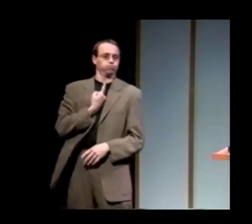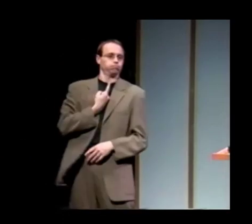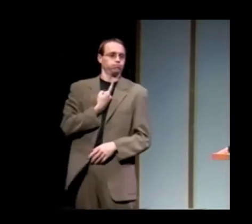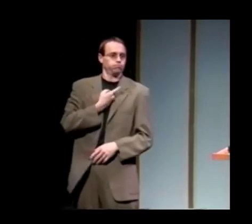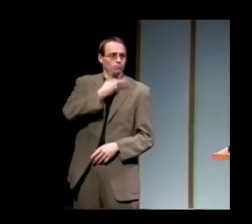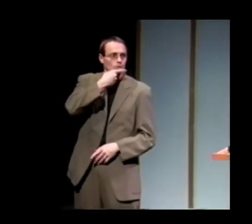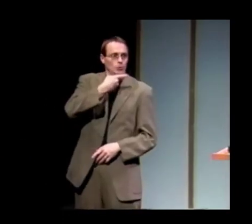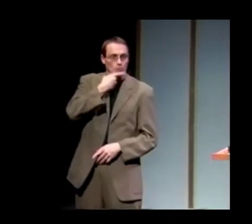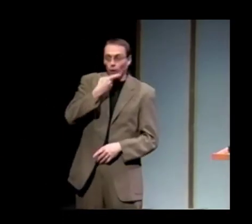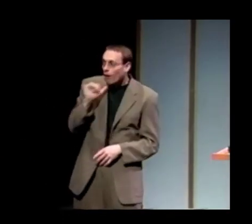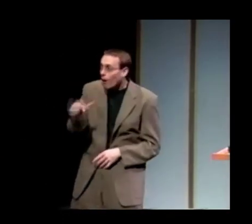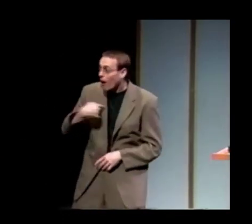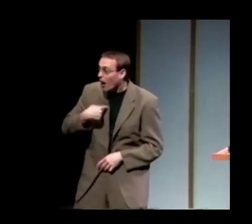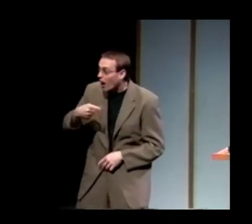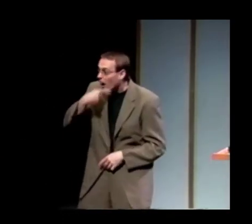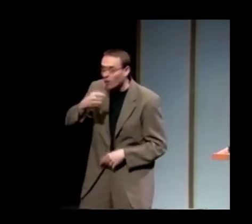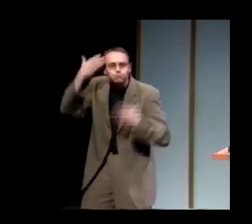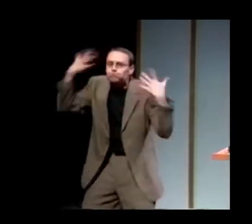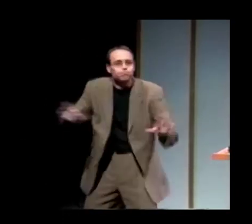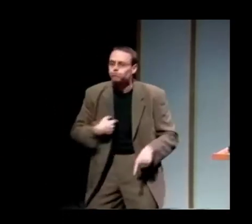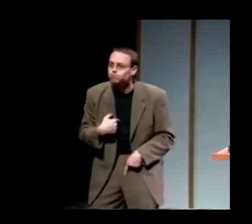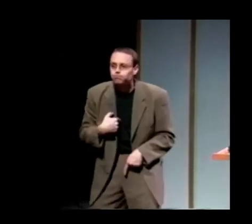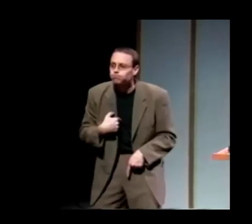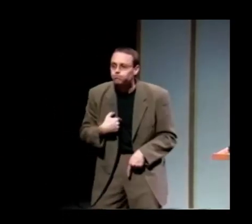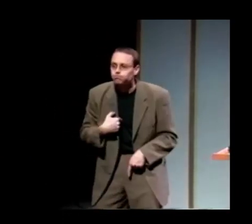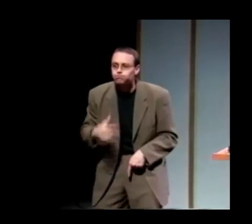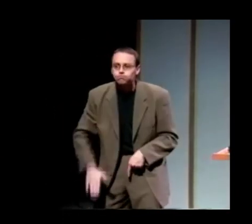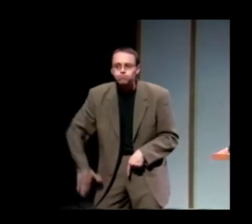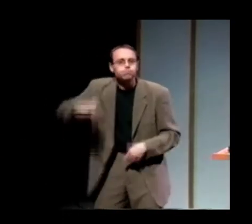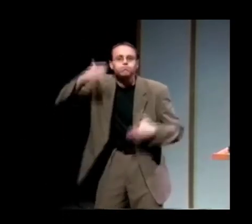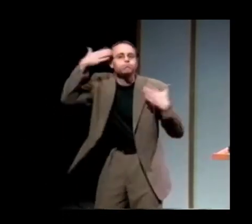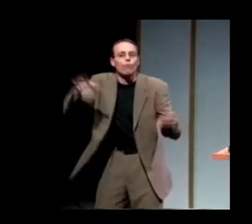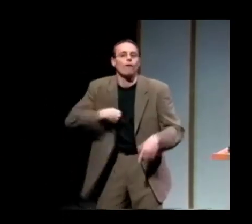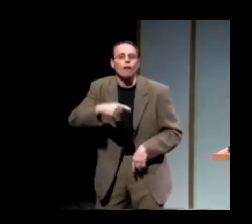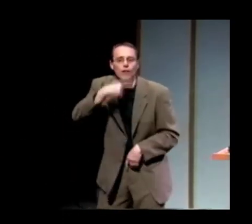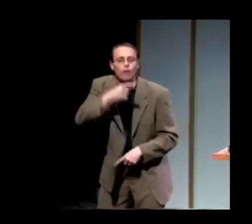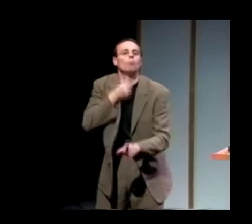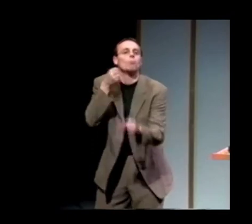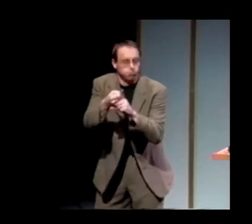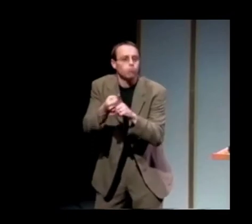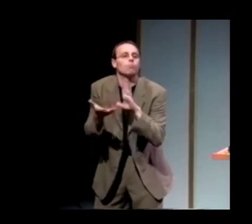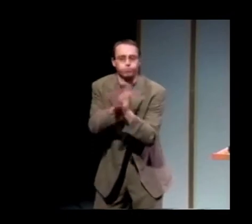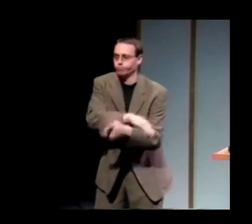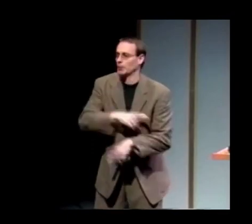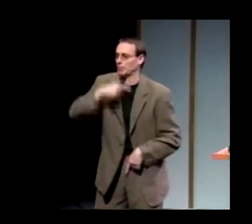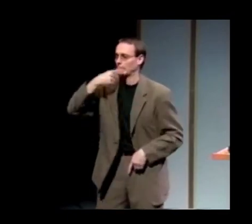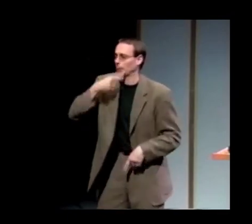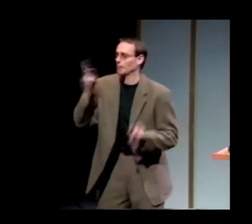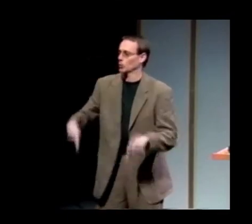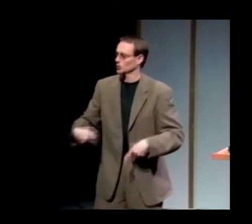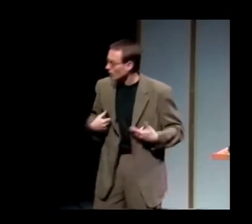THAT WAS SOMETHING. I WAS THE ONLY HEARING PERSON. I DIDN'T KNOW-- I WASN'T WARE OF THAT, THAT I WAS HEARING UNTIL THEN,